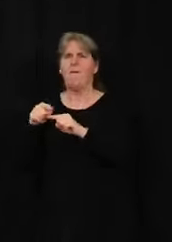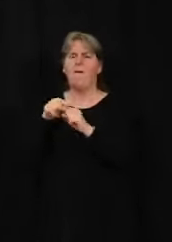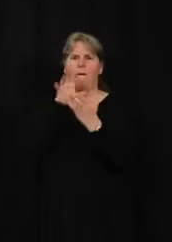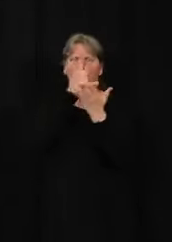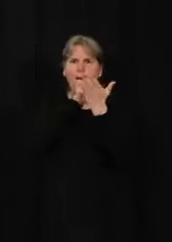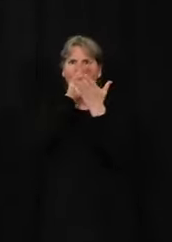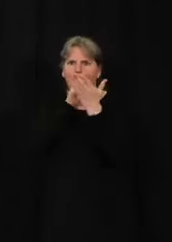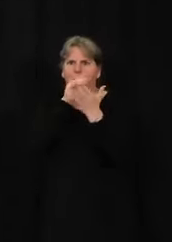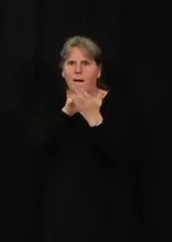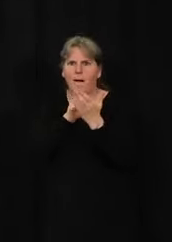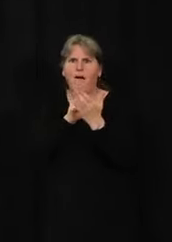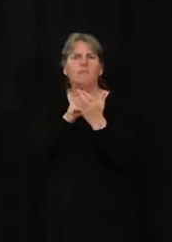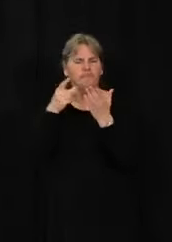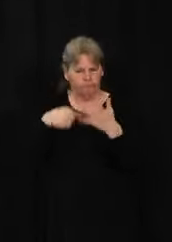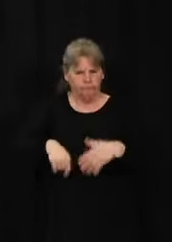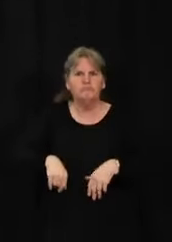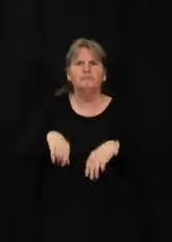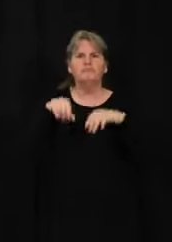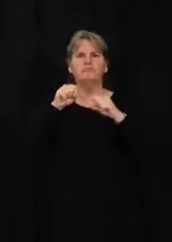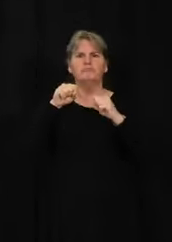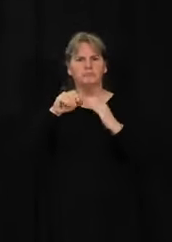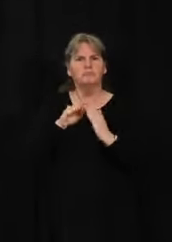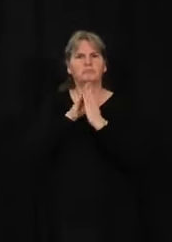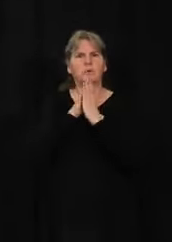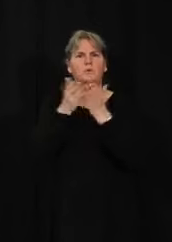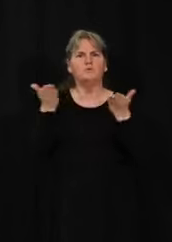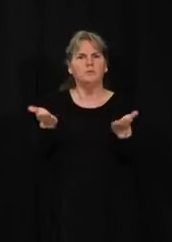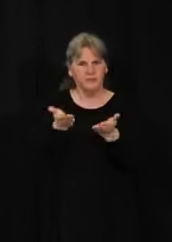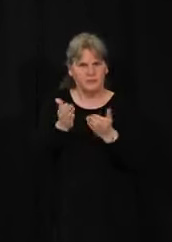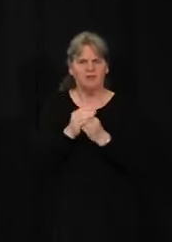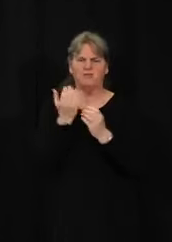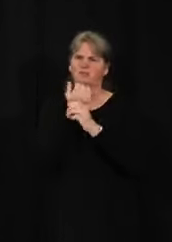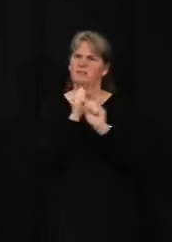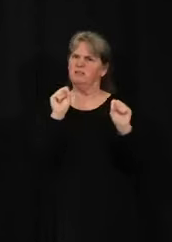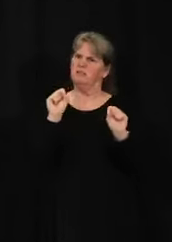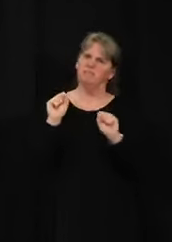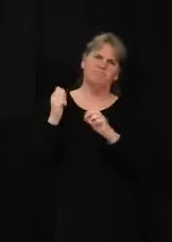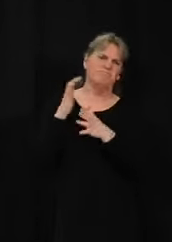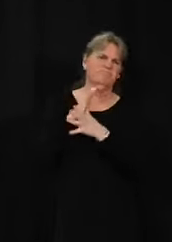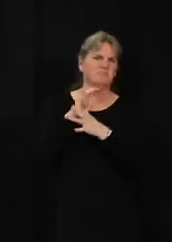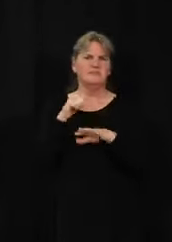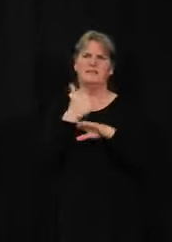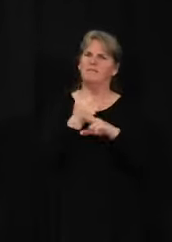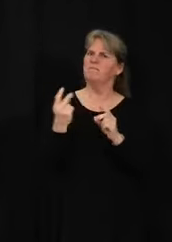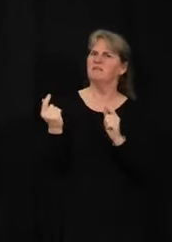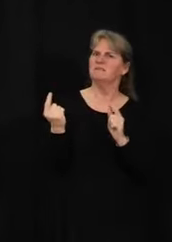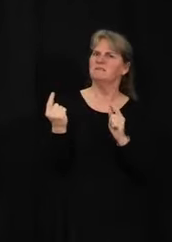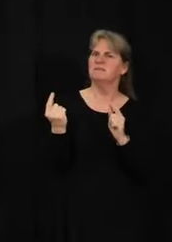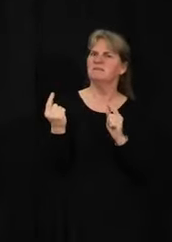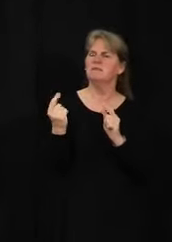were able to take proactive -- a proactive approach to introducing safety measures. This approach has been